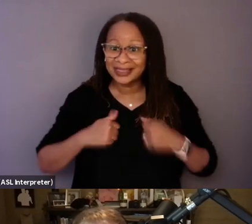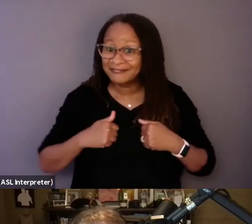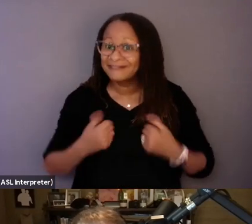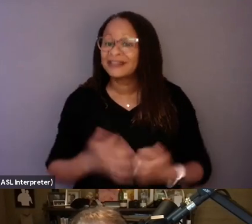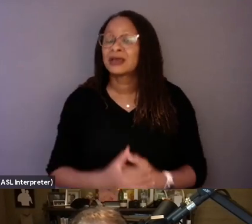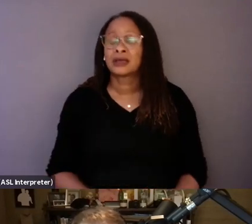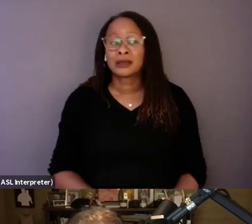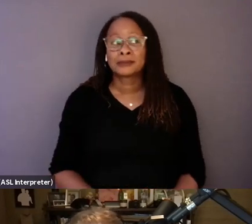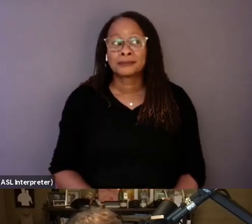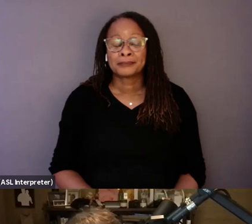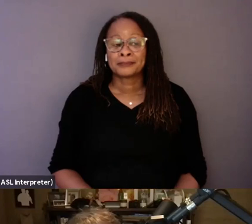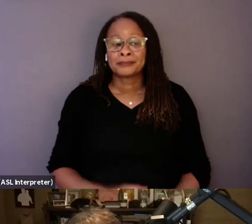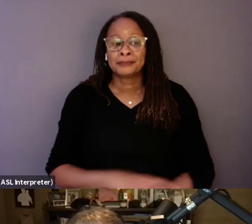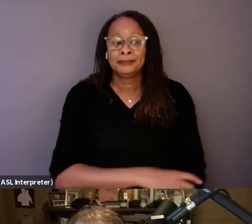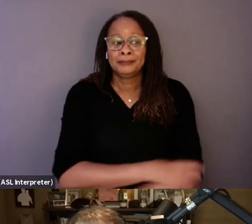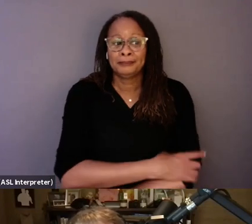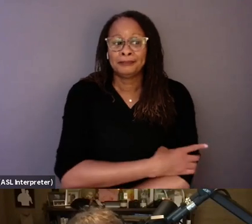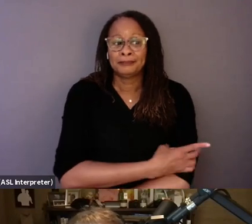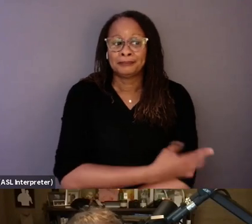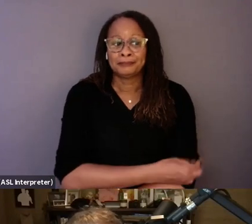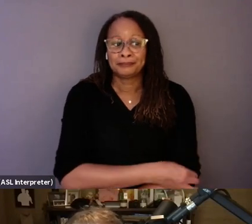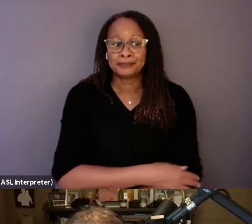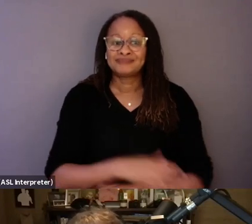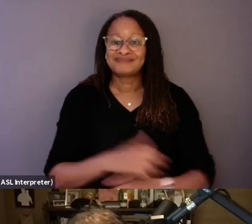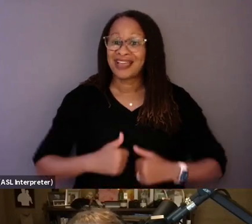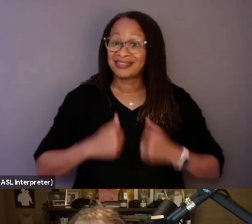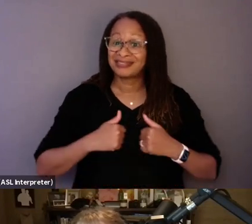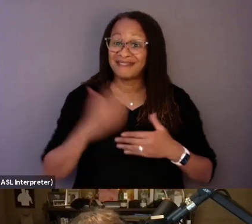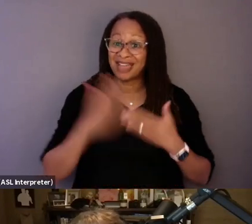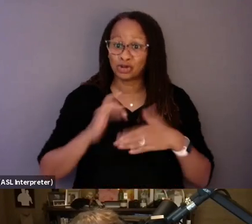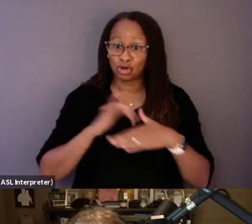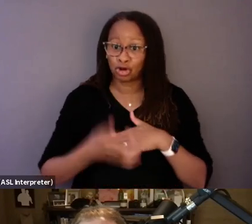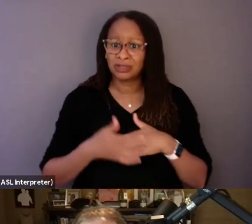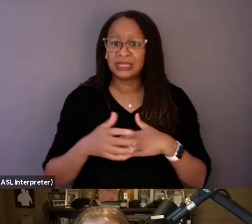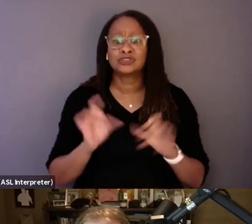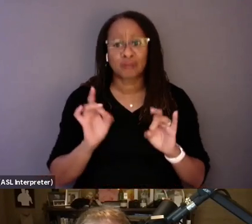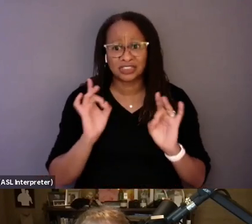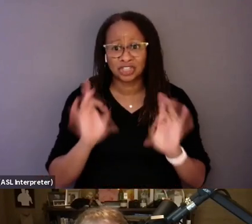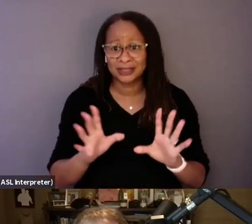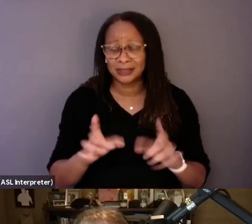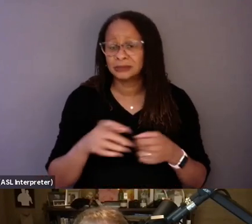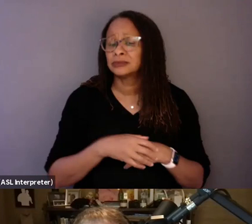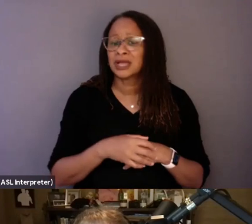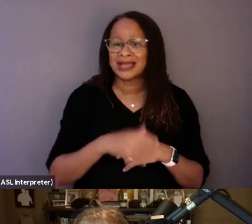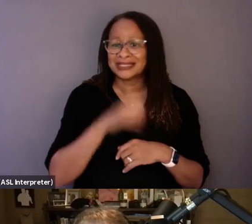As you know though his life ended early and tragically, it's not a focus of the film.